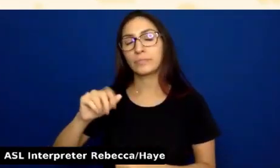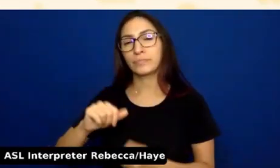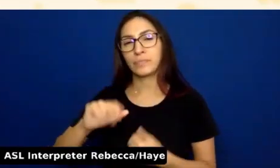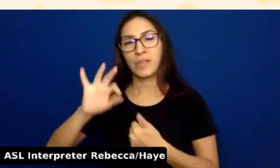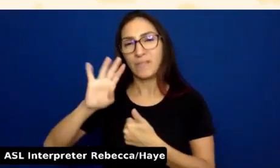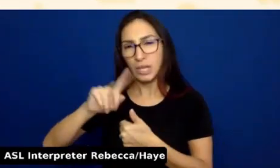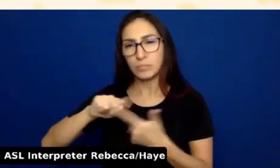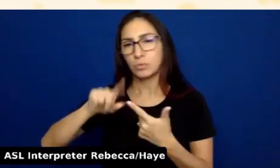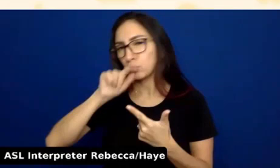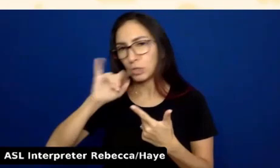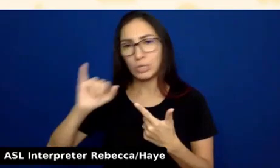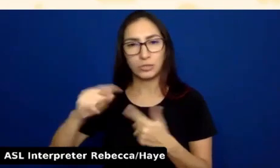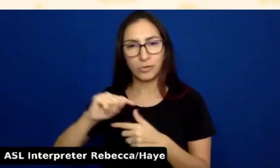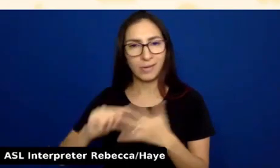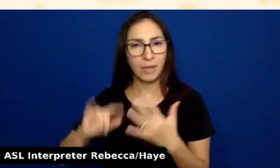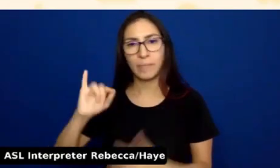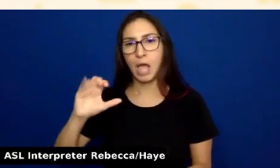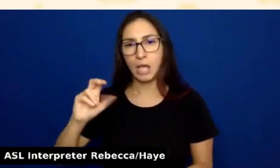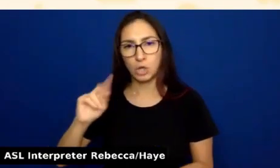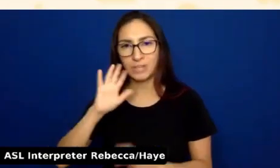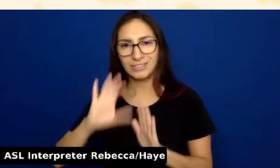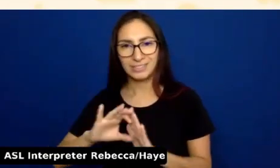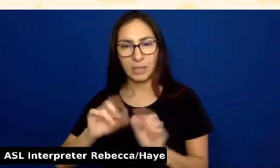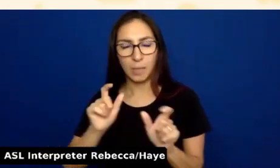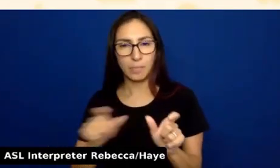This is the most common place for this to occur in a theme.